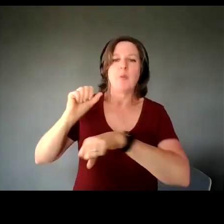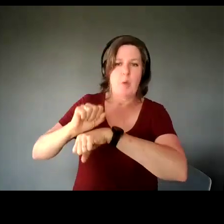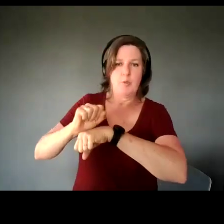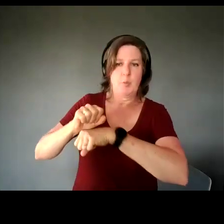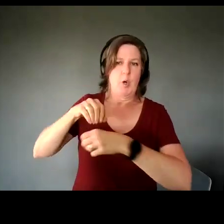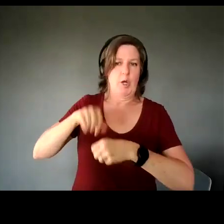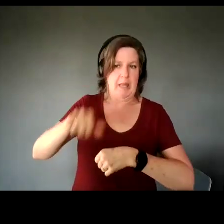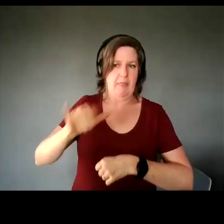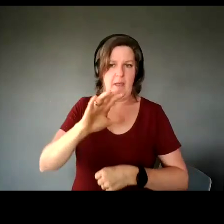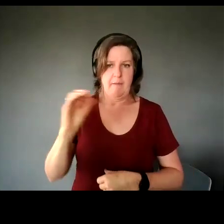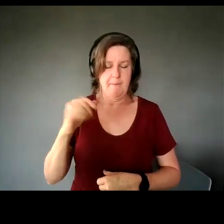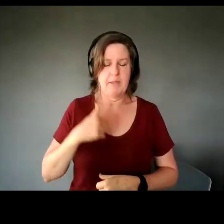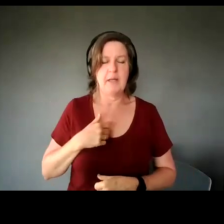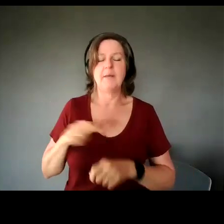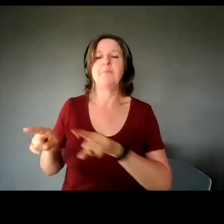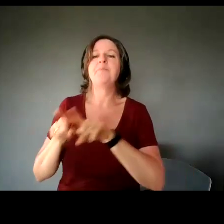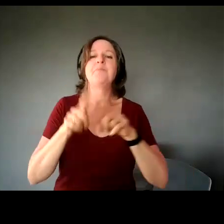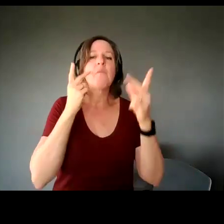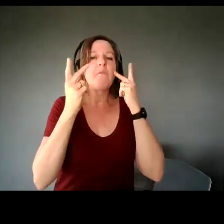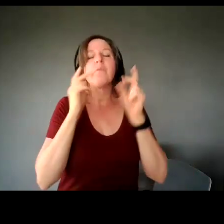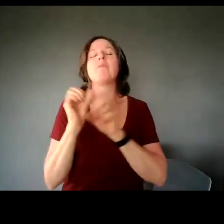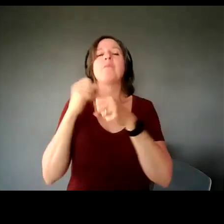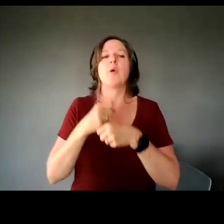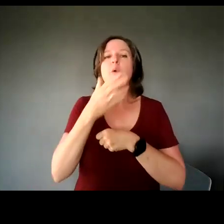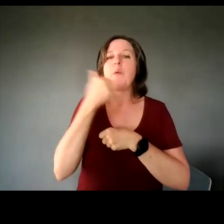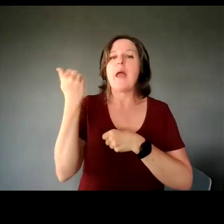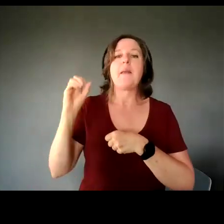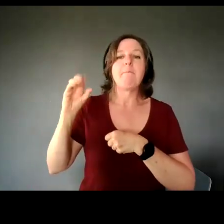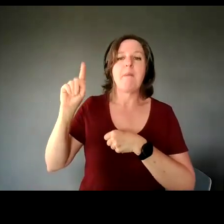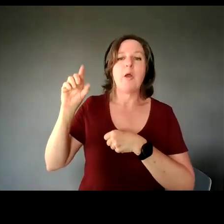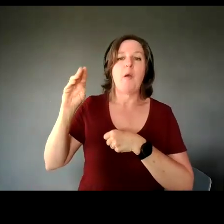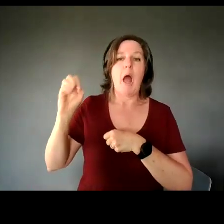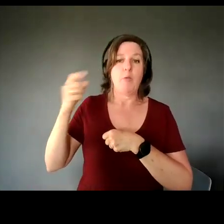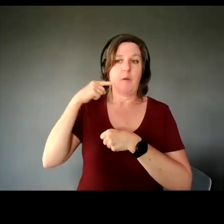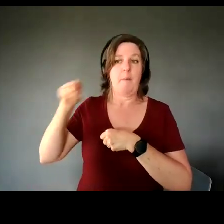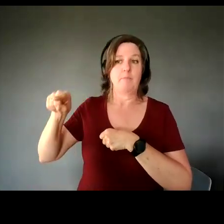We also saw that it created better outcomes for the employer. It helped them find higher